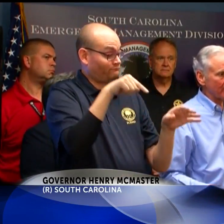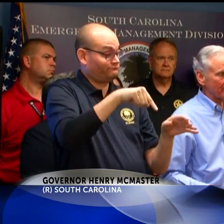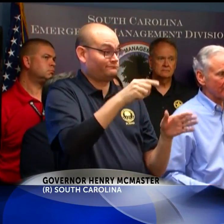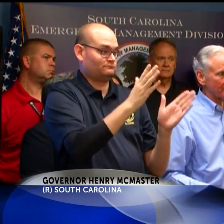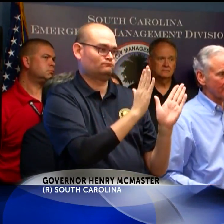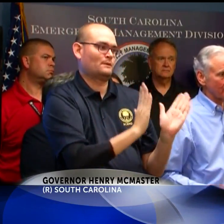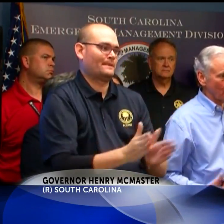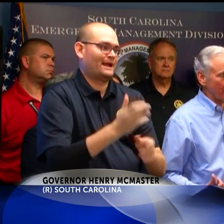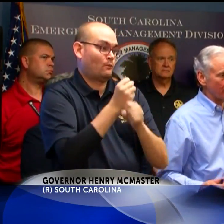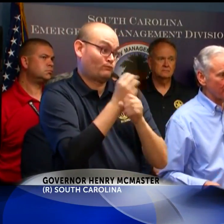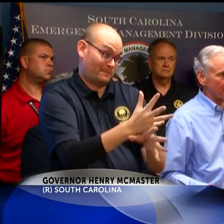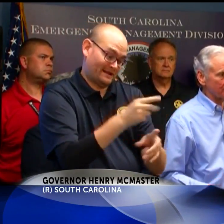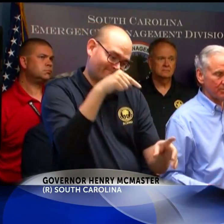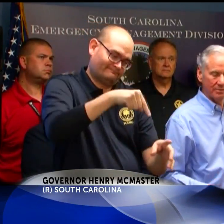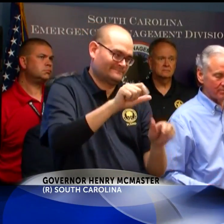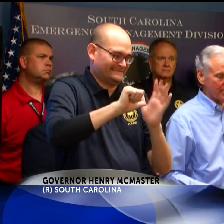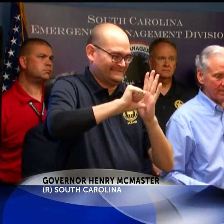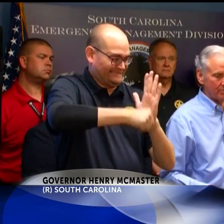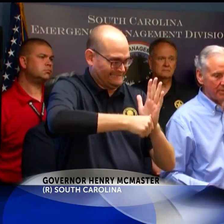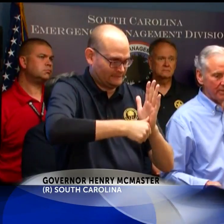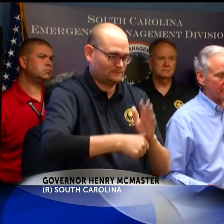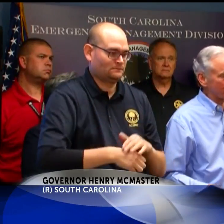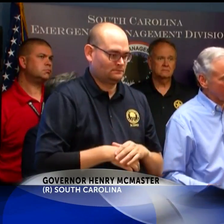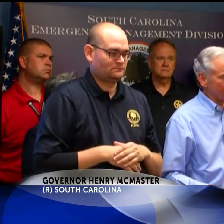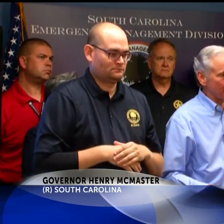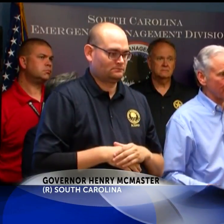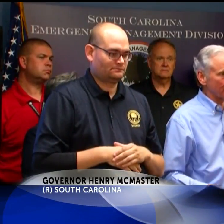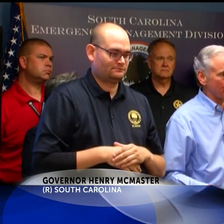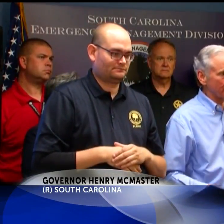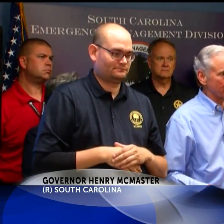RIGHT NOW, WE ARE HOPING FOR THE BEST AND PREPARING FOR THE WORST.